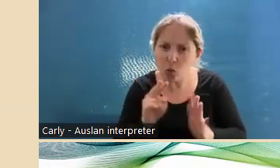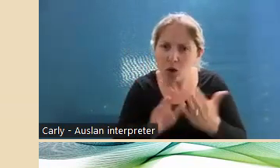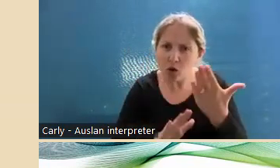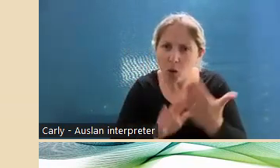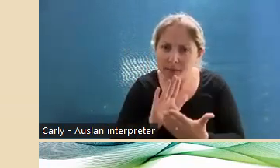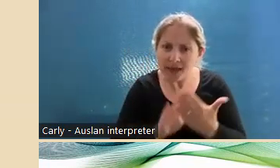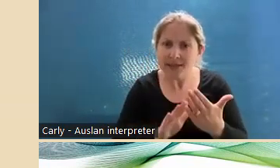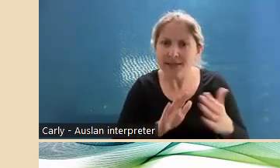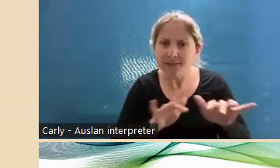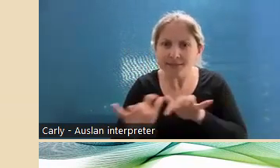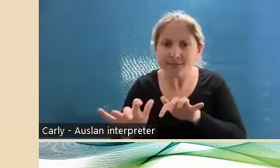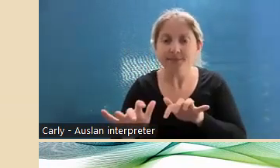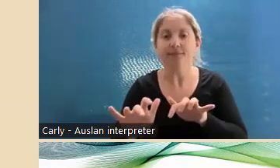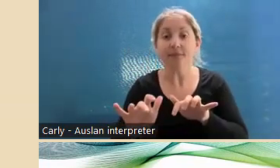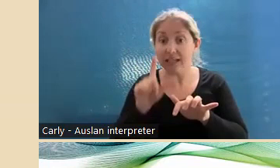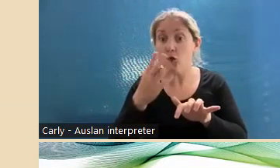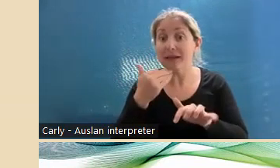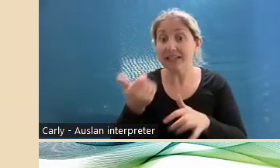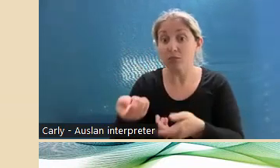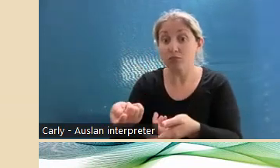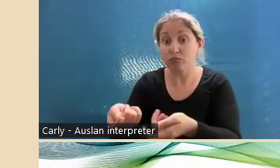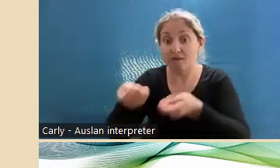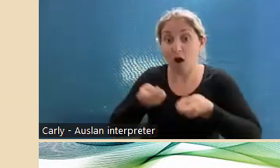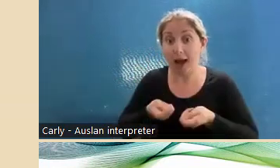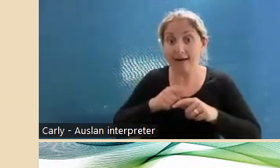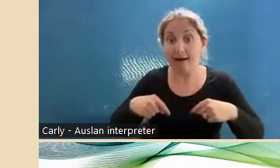I wanted to reassure that we will provide a link at the end of the presentation with